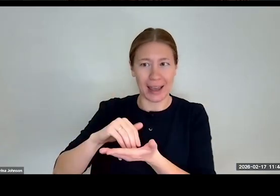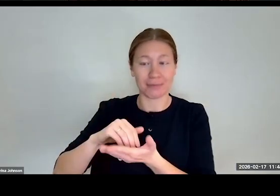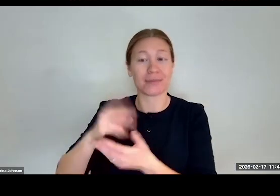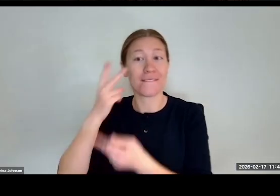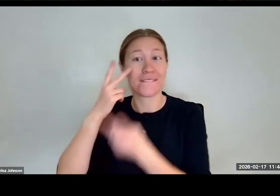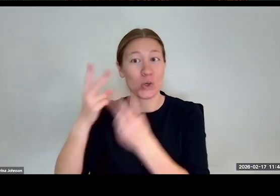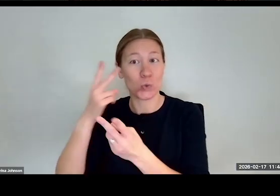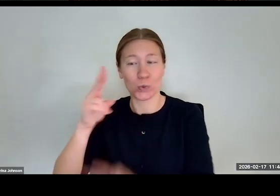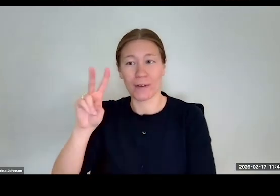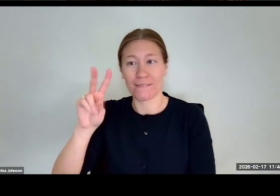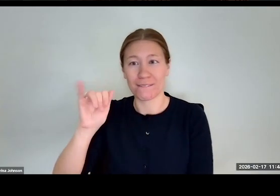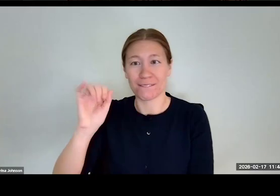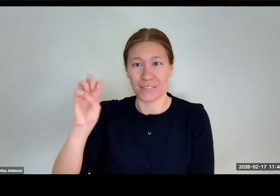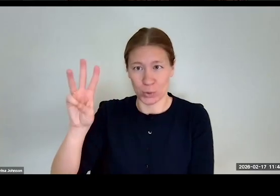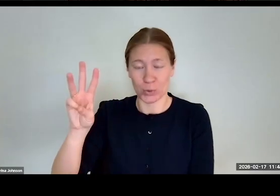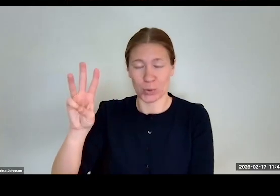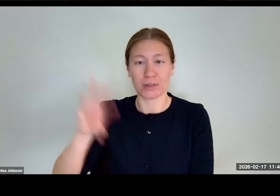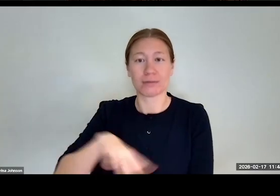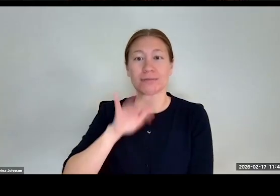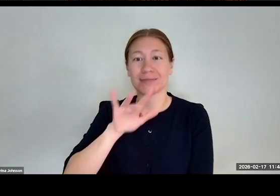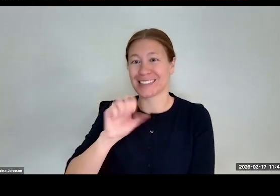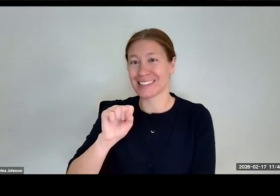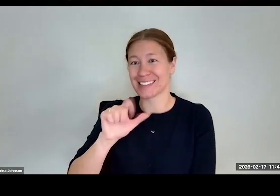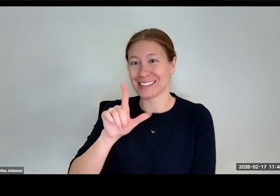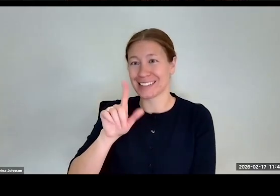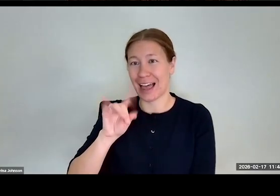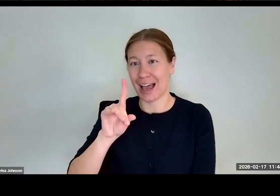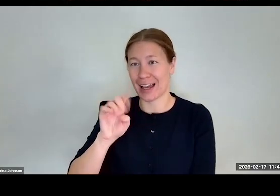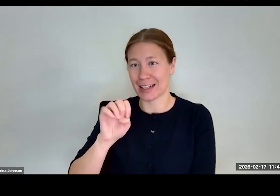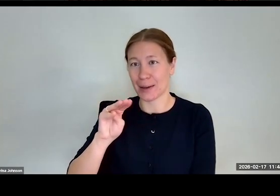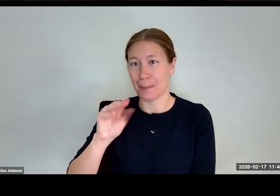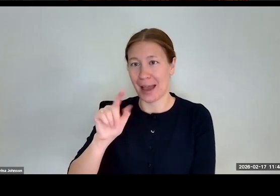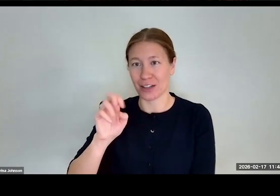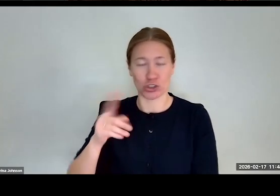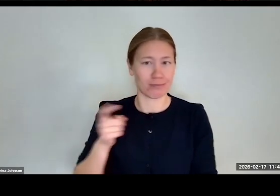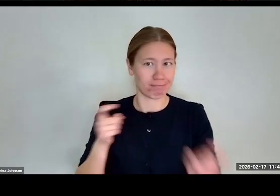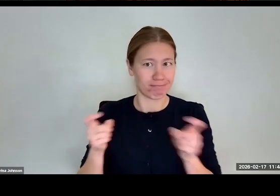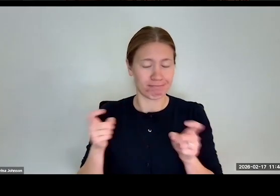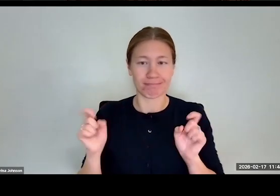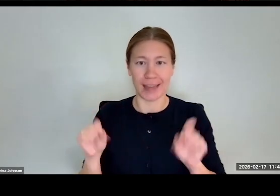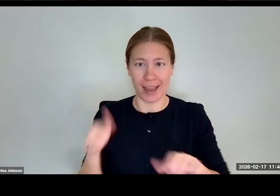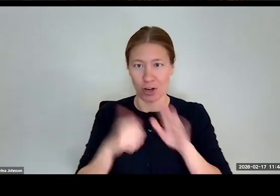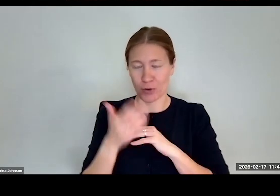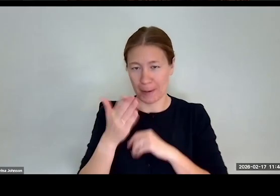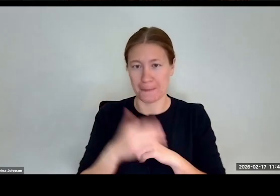to view and access our slide master from the view toolbar ribbon in the view toolbar ribbon.